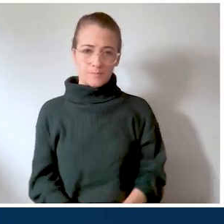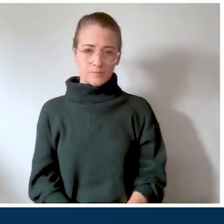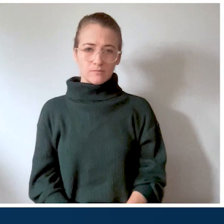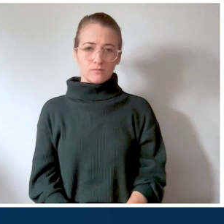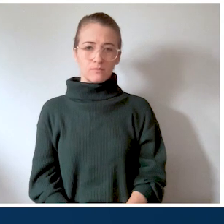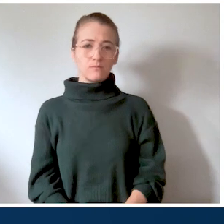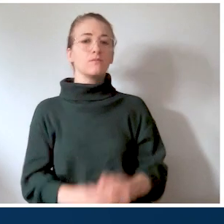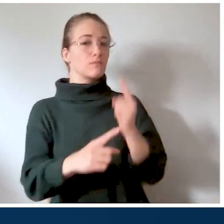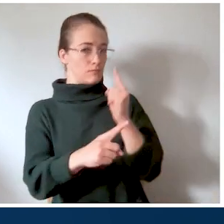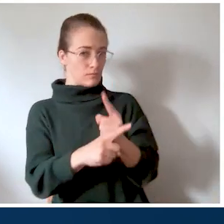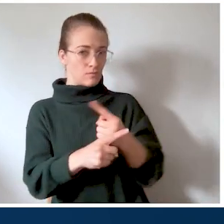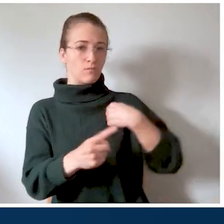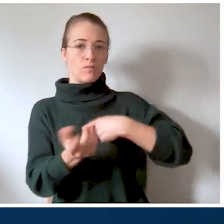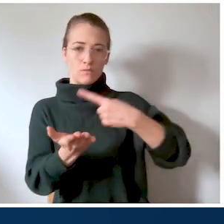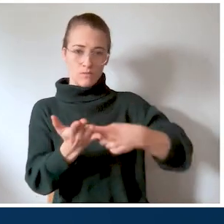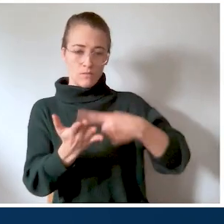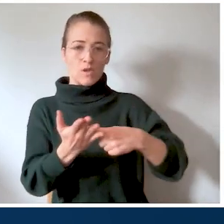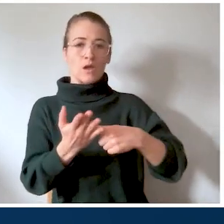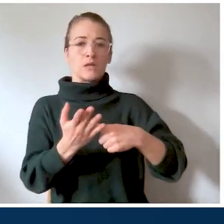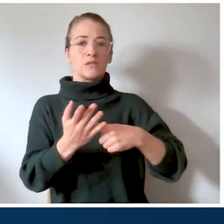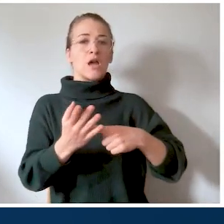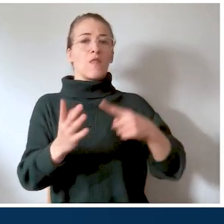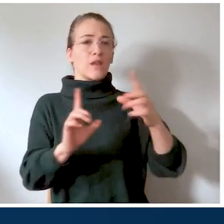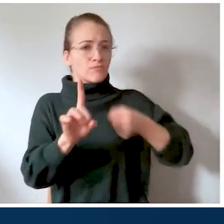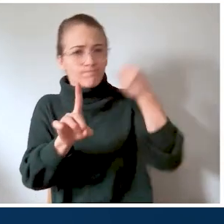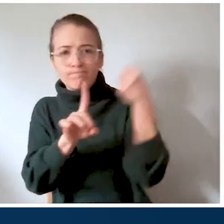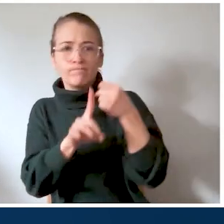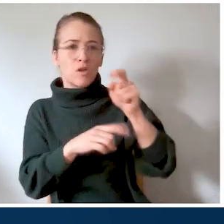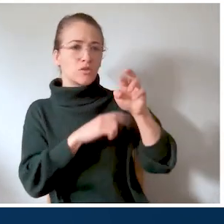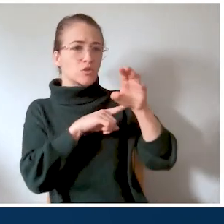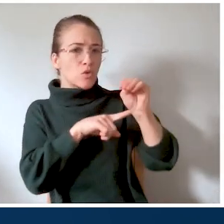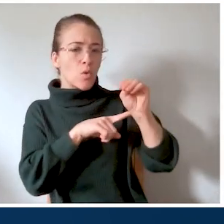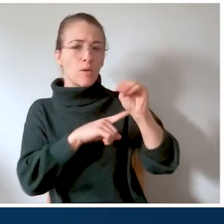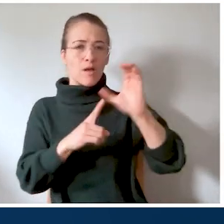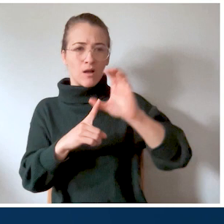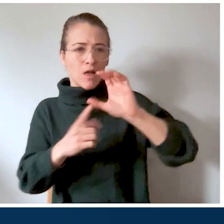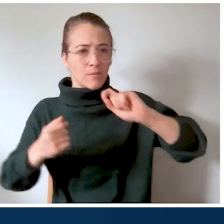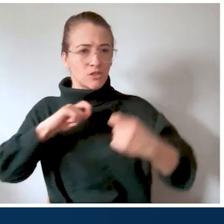And we're talking about the storms, we're talking about climate change, and we'll talk a little bit more